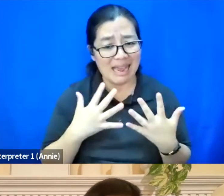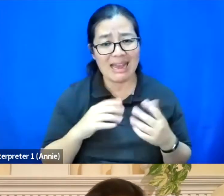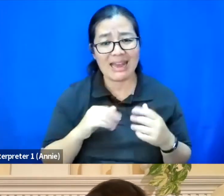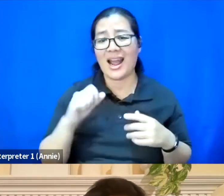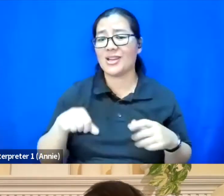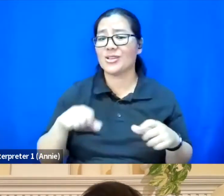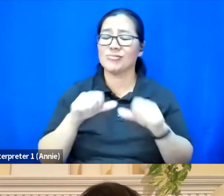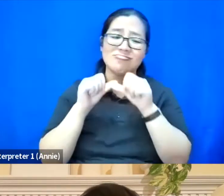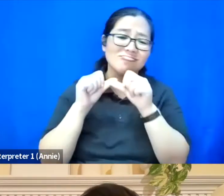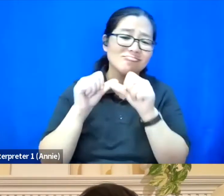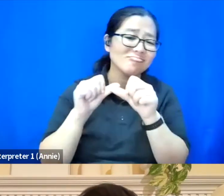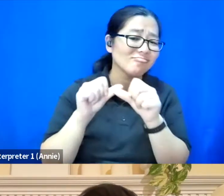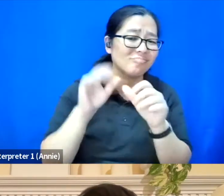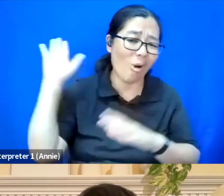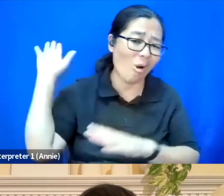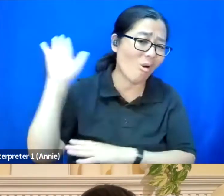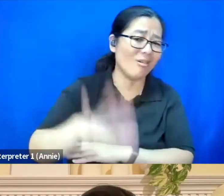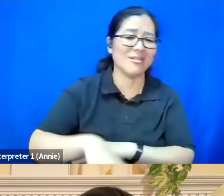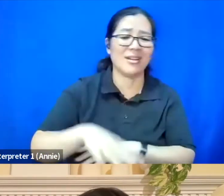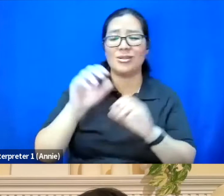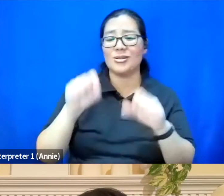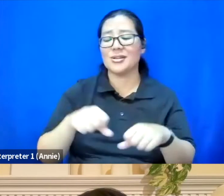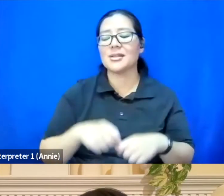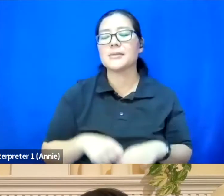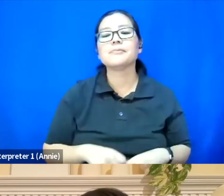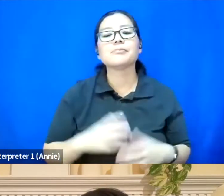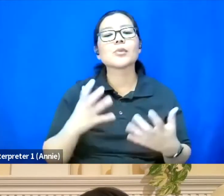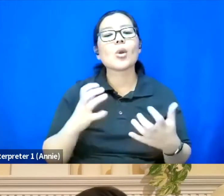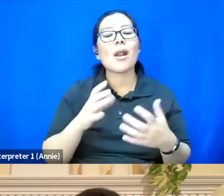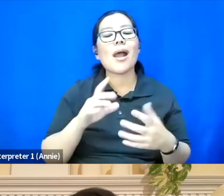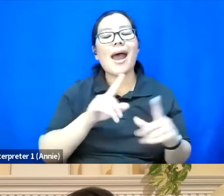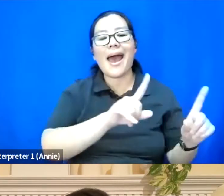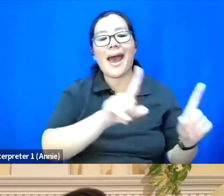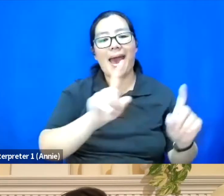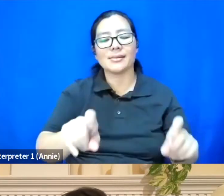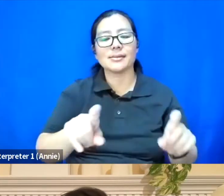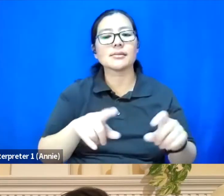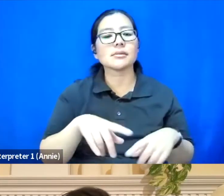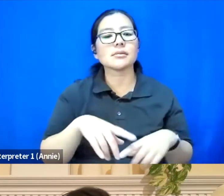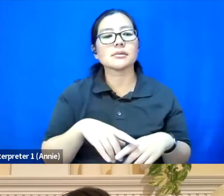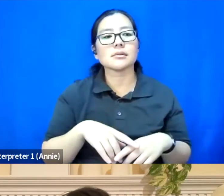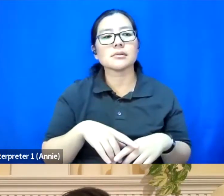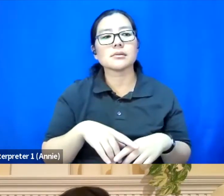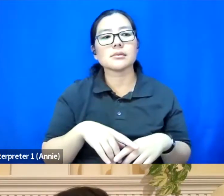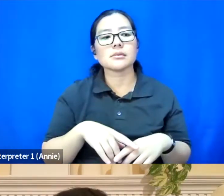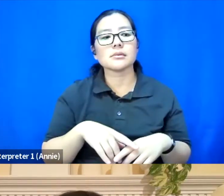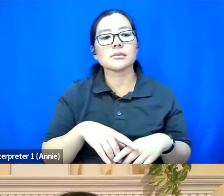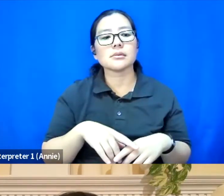But the thing that, like -- that I'm always touched by is, like, I realize that I --